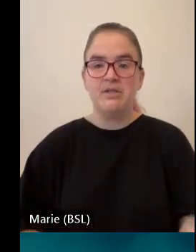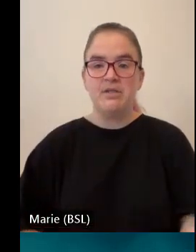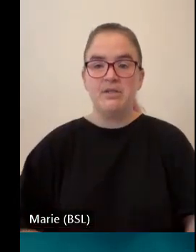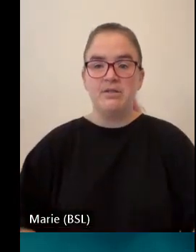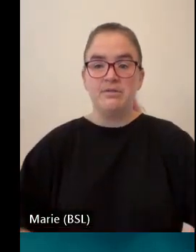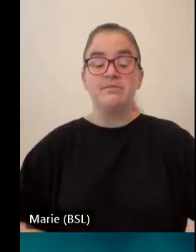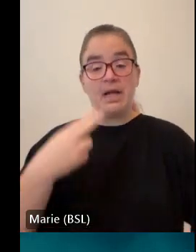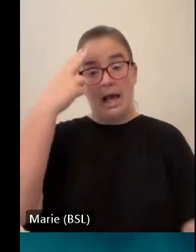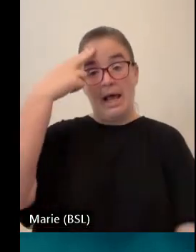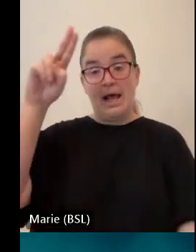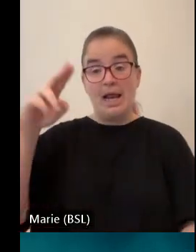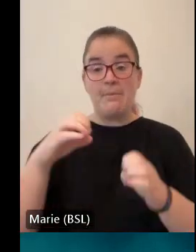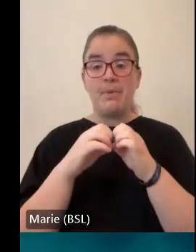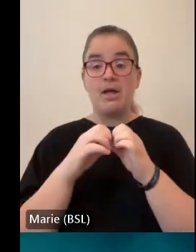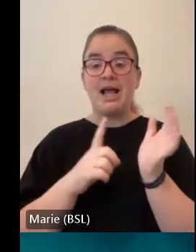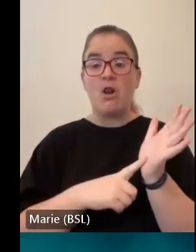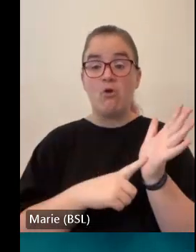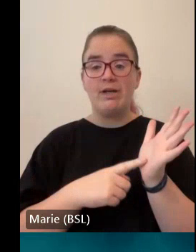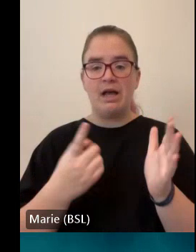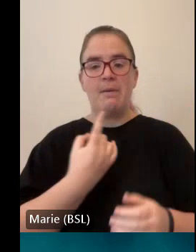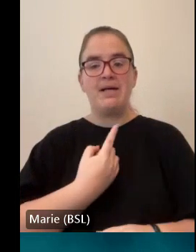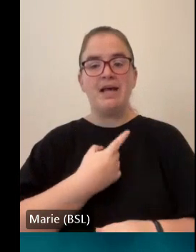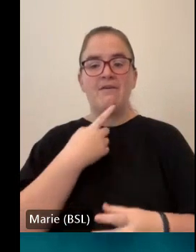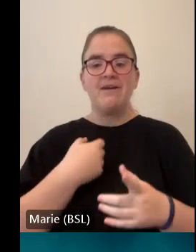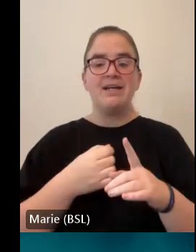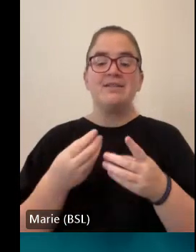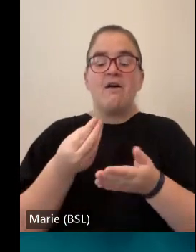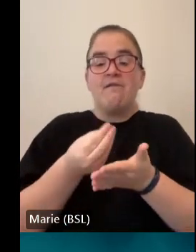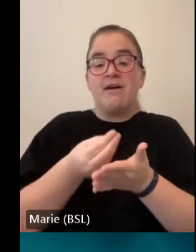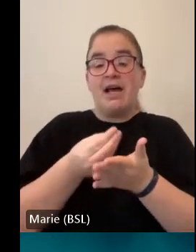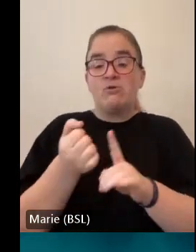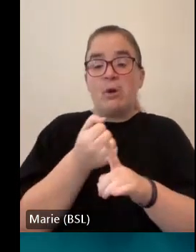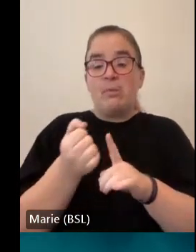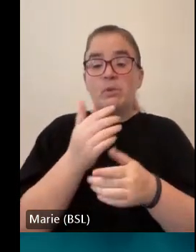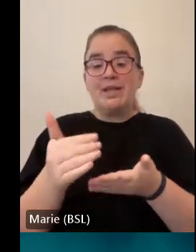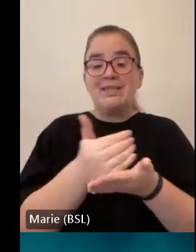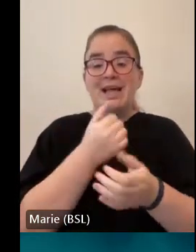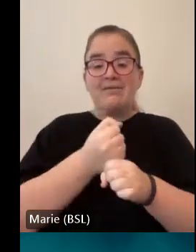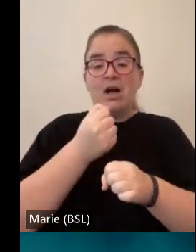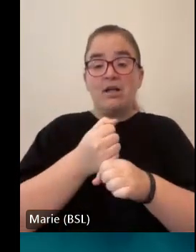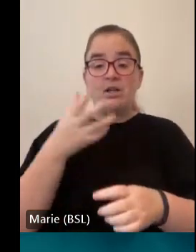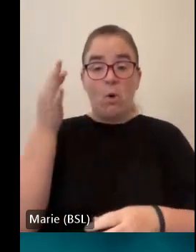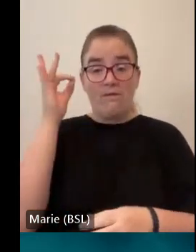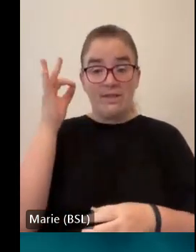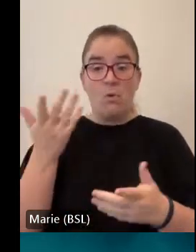So my name's Bernadette, Lawrie. And I'm the financial abuse safeguarding officer for Sussex and Surrey. Umm.